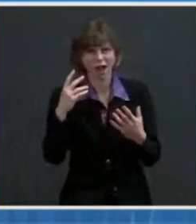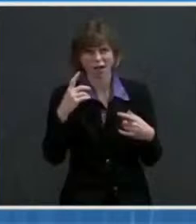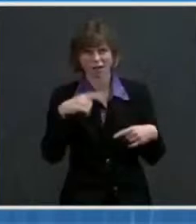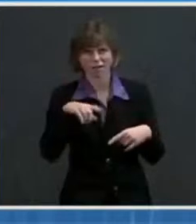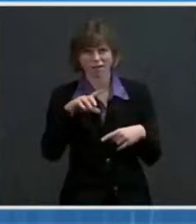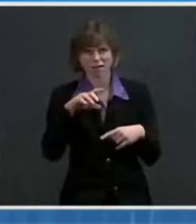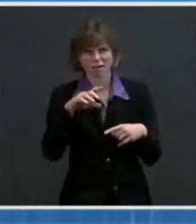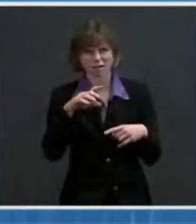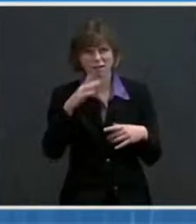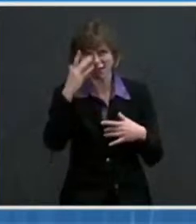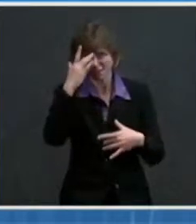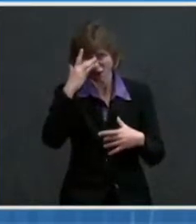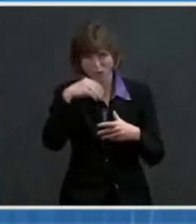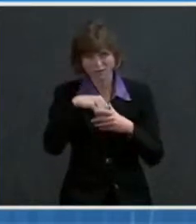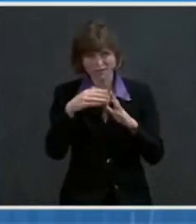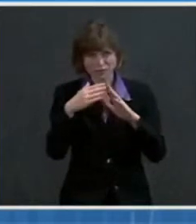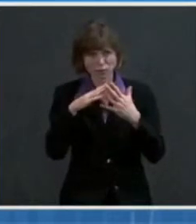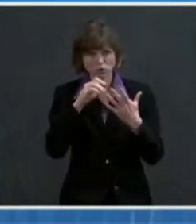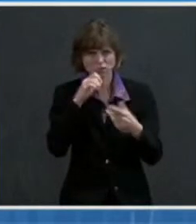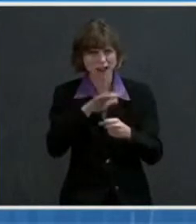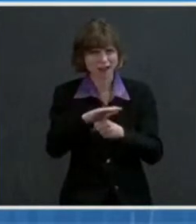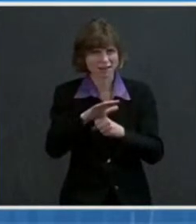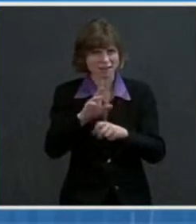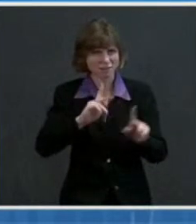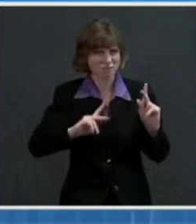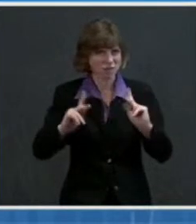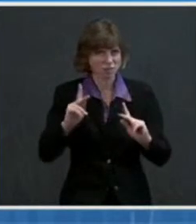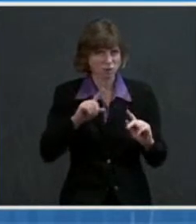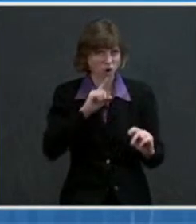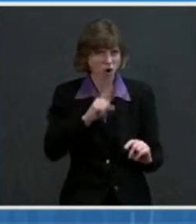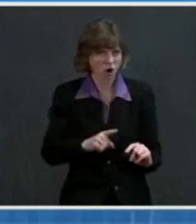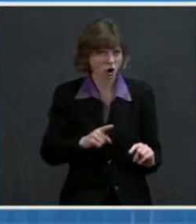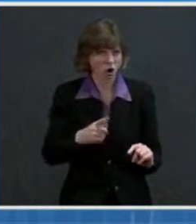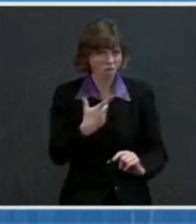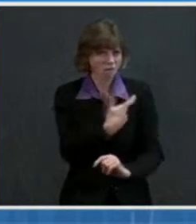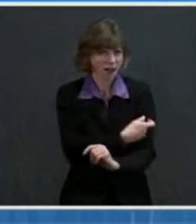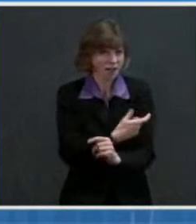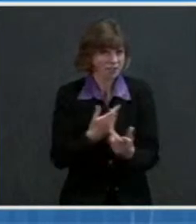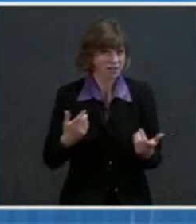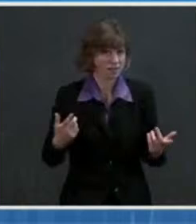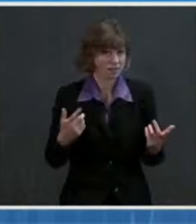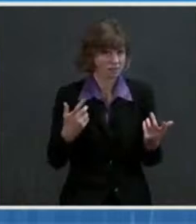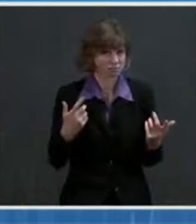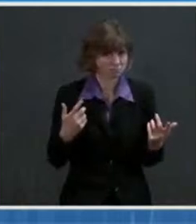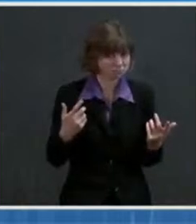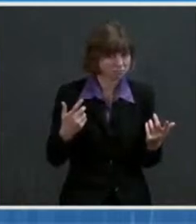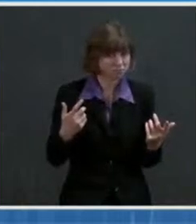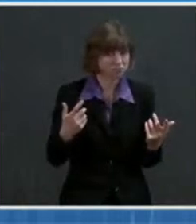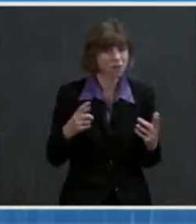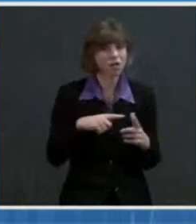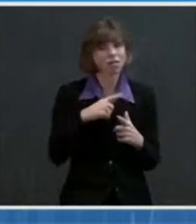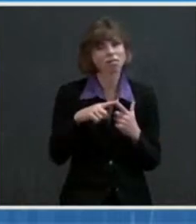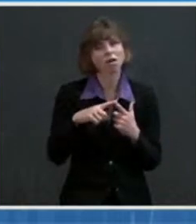WHAT IS THE MAIN FACTORS IN THE BACKGROUND CASES OF THE VIRUS IN THE COMMUNITIES THAT HAVE HAD